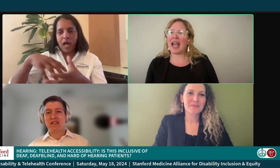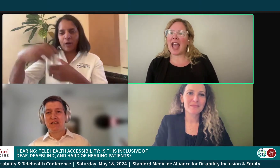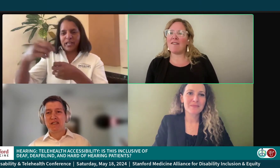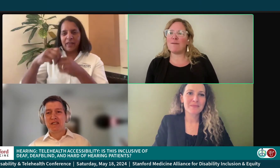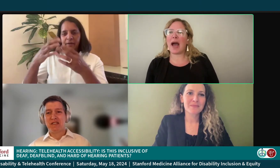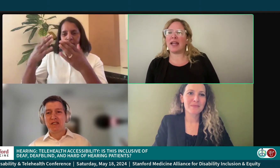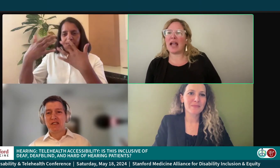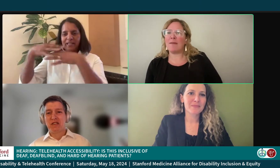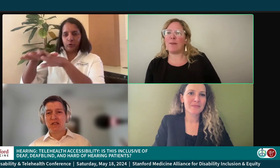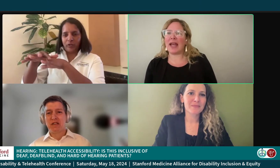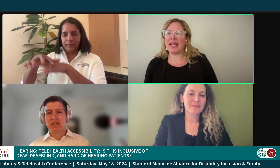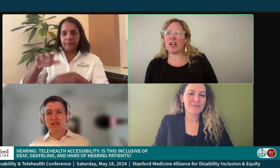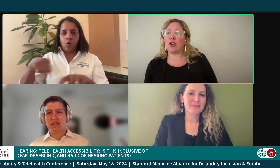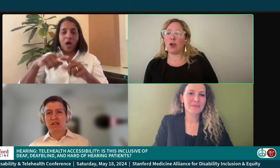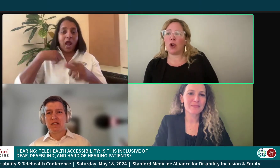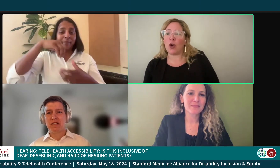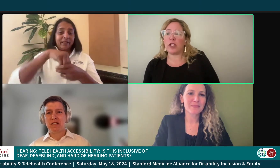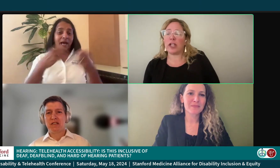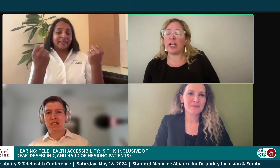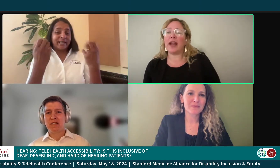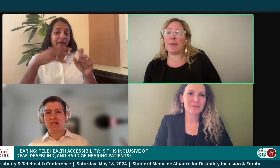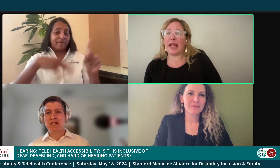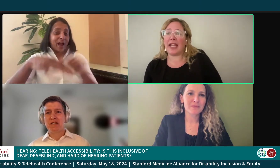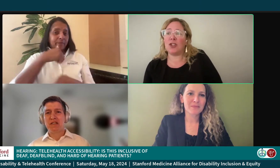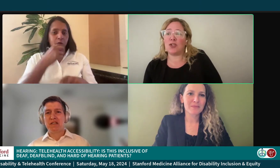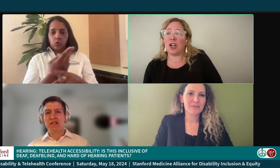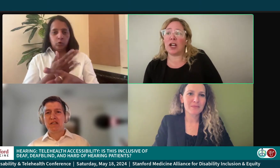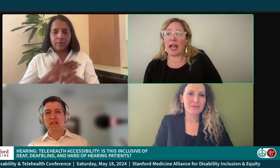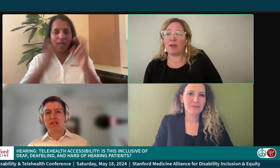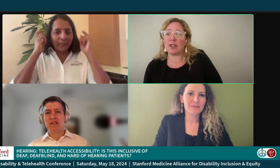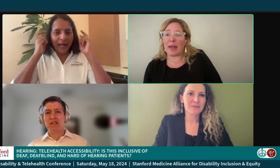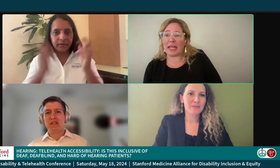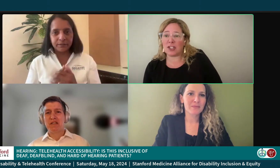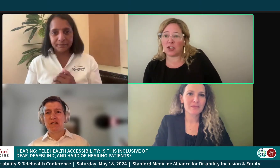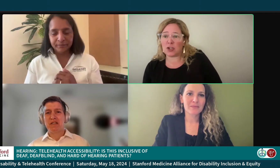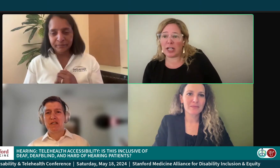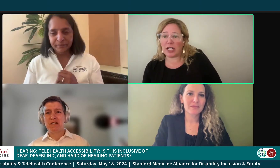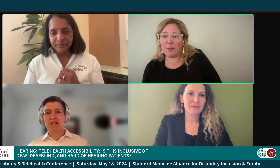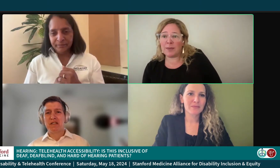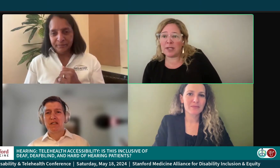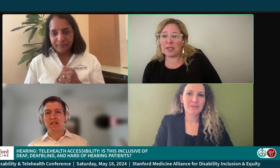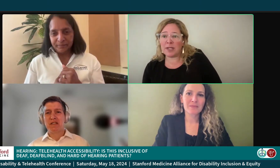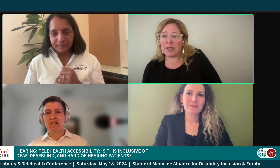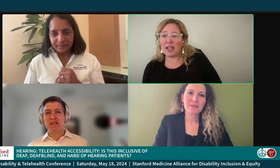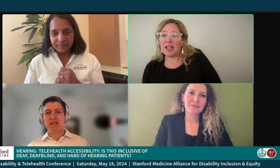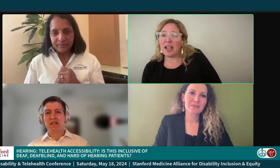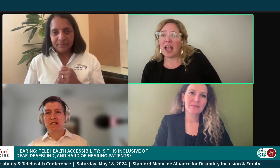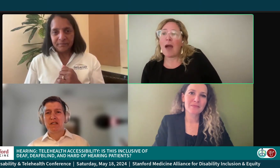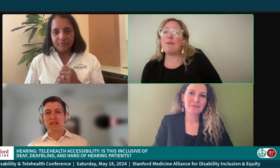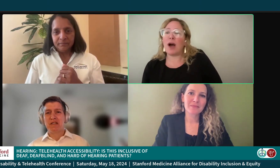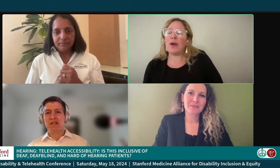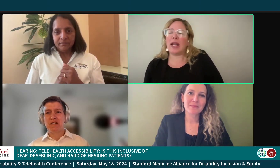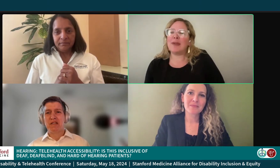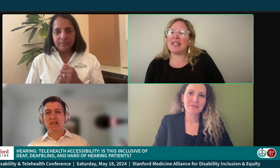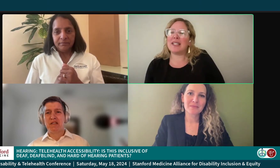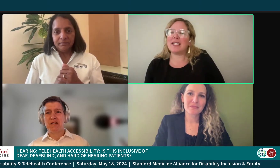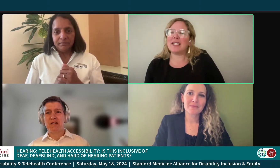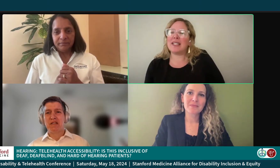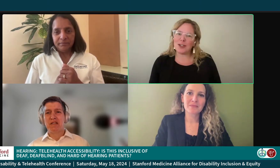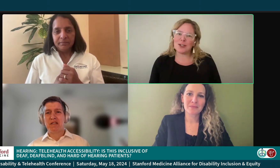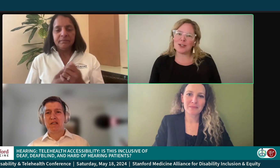I'm a bilateral cochlear implant user and I was mainstream, but when I'm in a signing environment